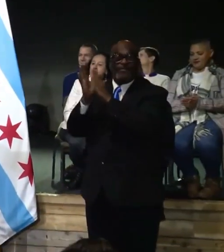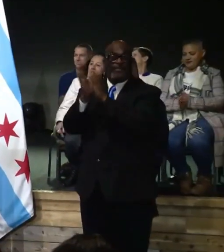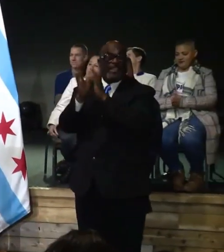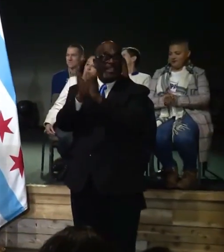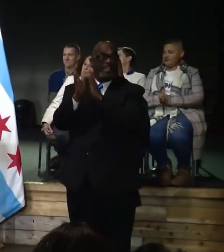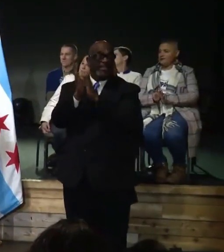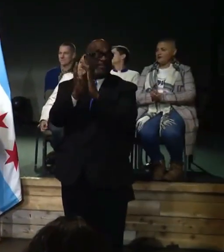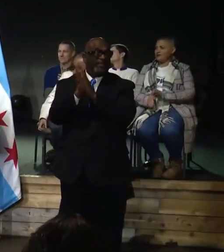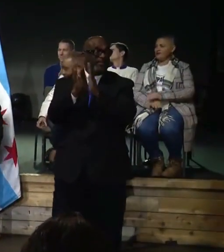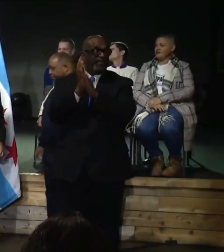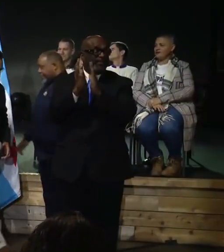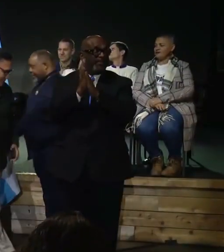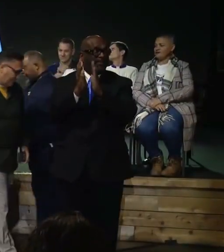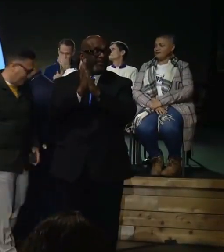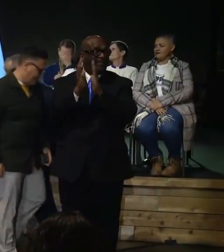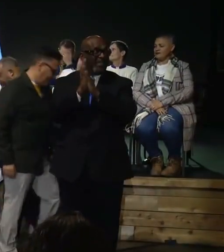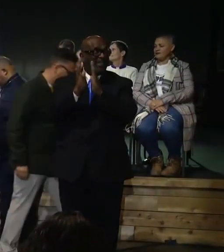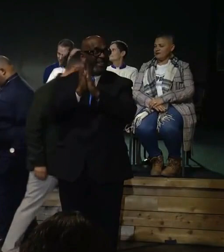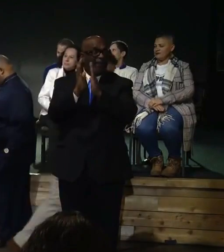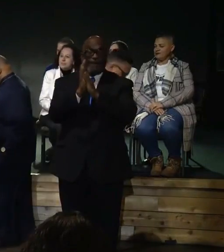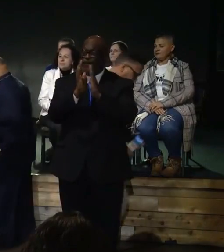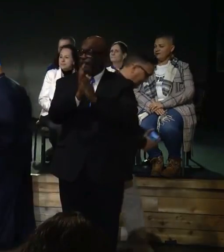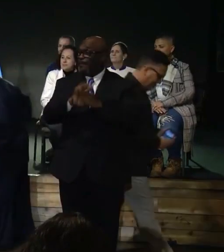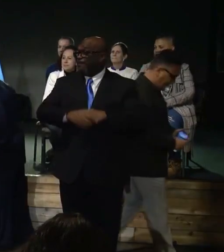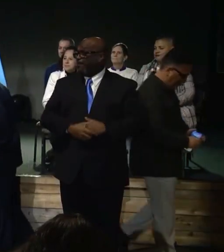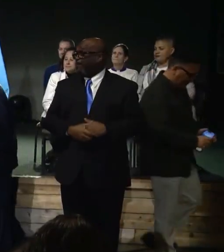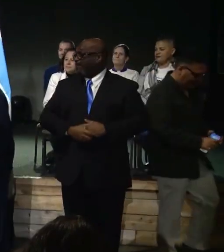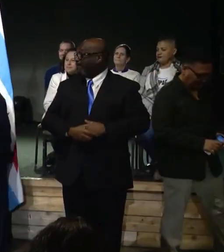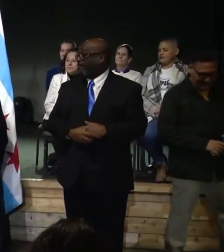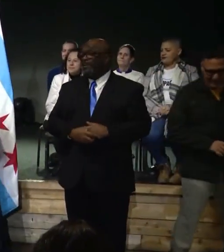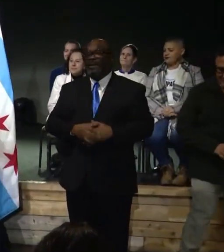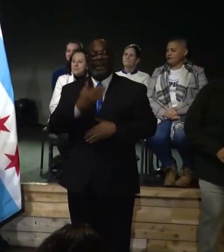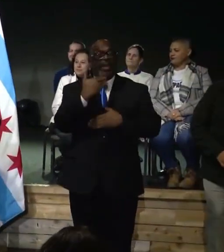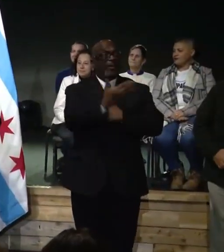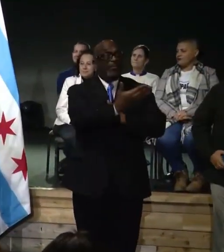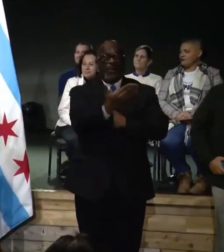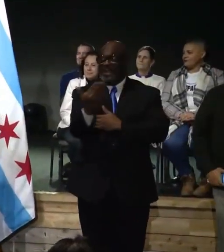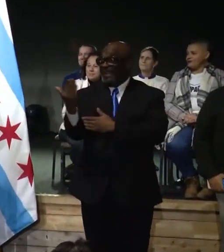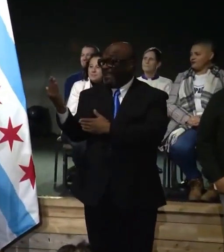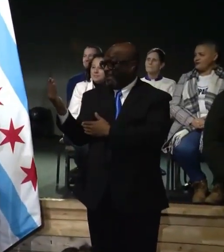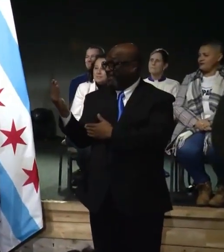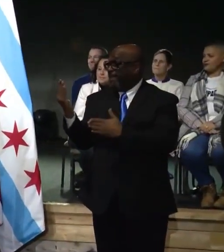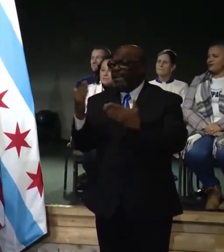THAT HAS SHOWN ITS TREMENDOUS SUPPORT FOR FAMILIES THROUGHOUT